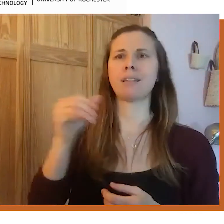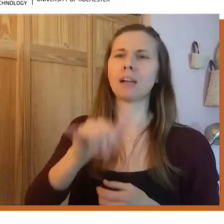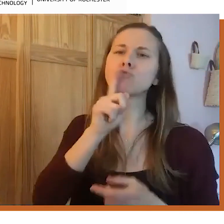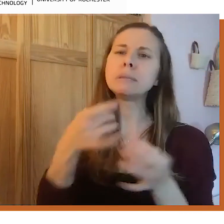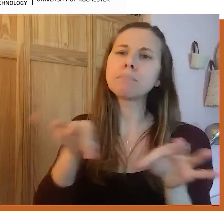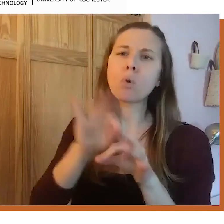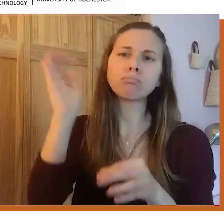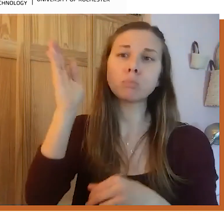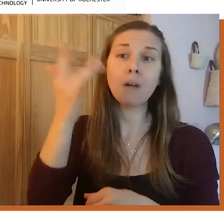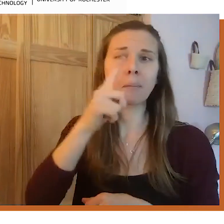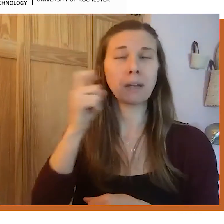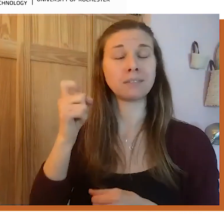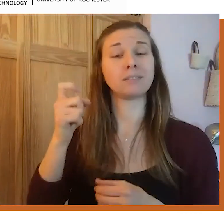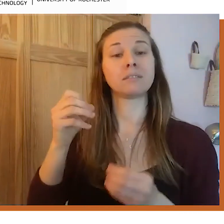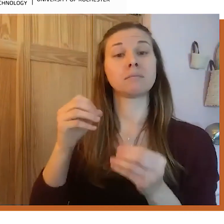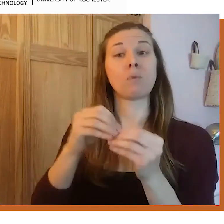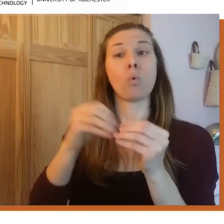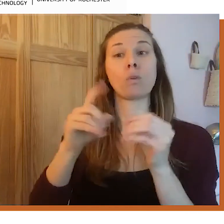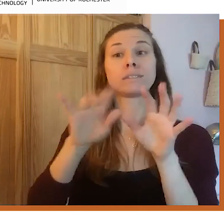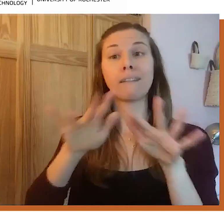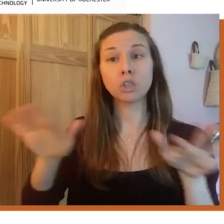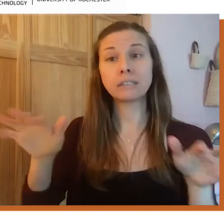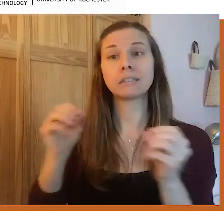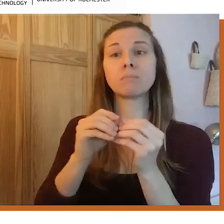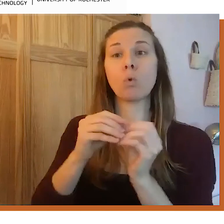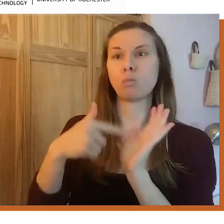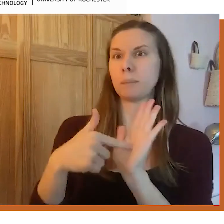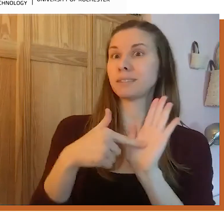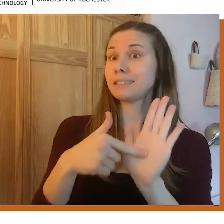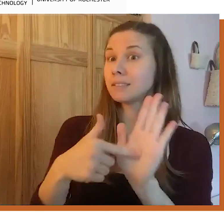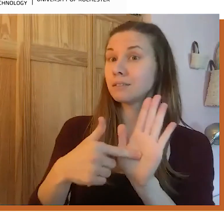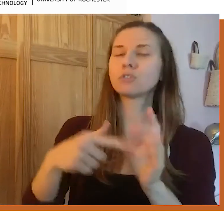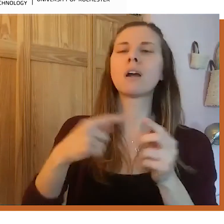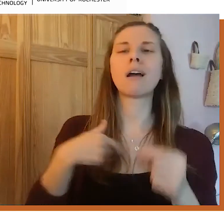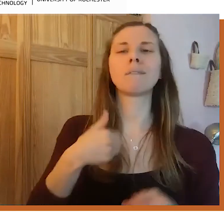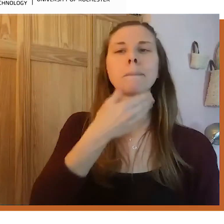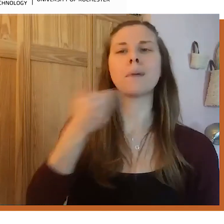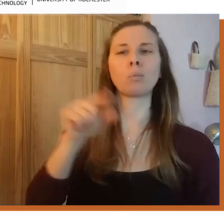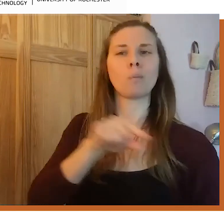It was a really important presentation because it was going to be more diverse